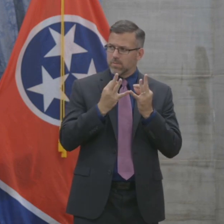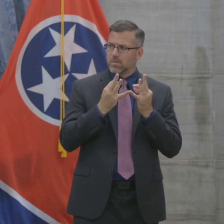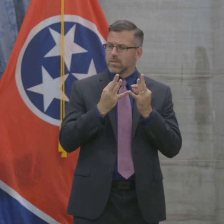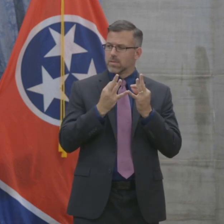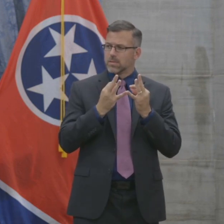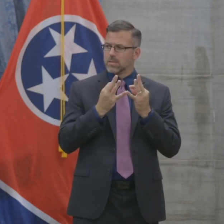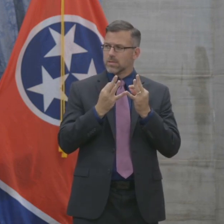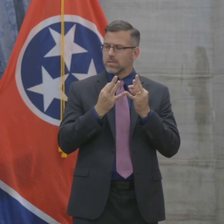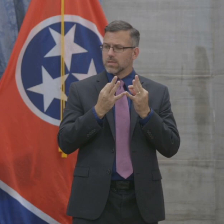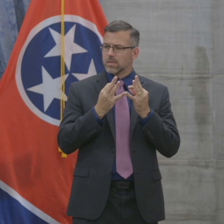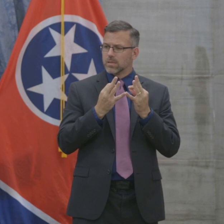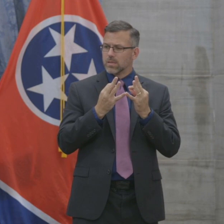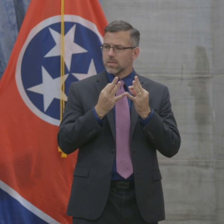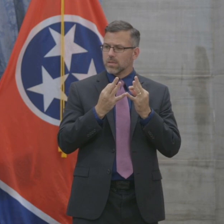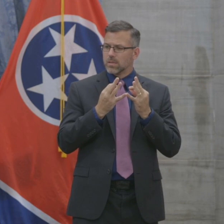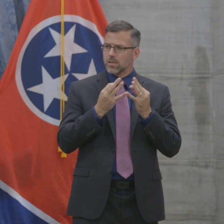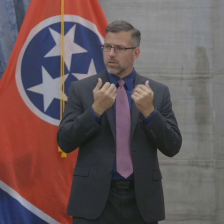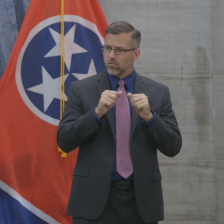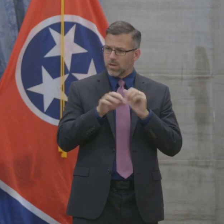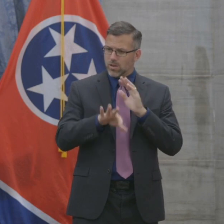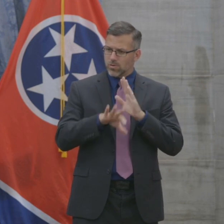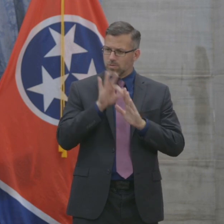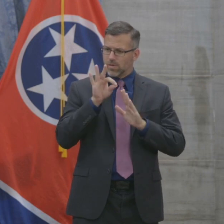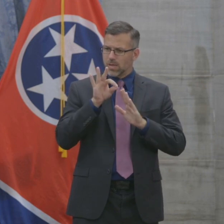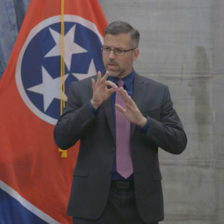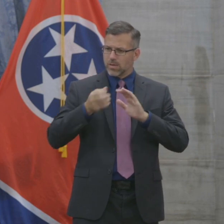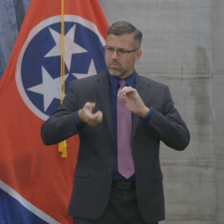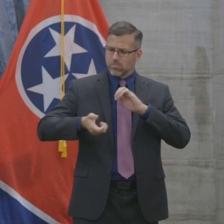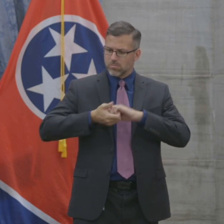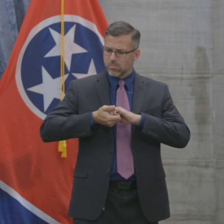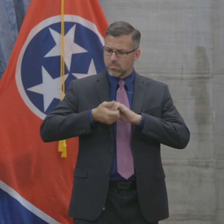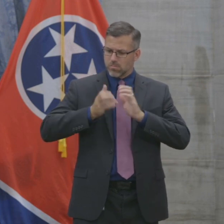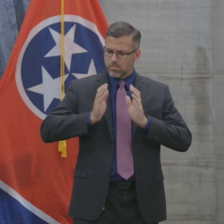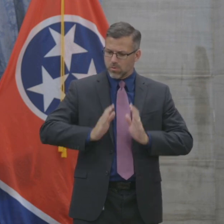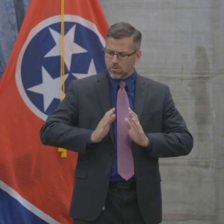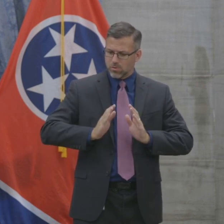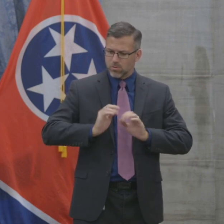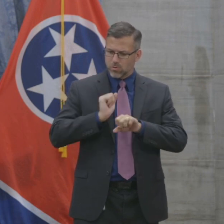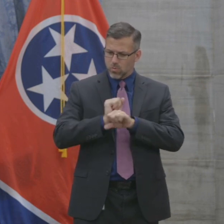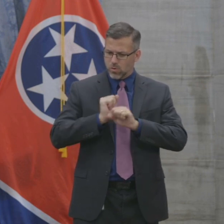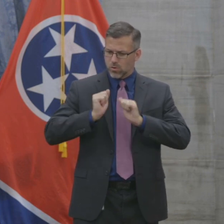families have qualified or been enrolled in the pandemic EBT